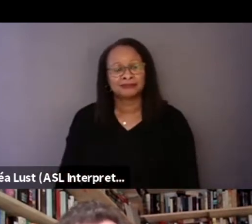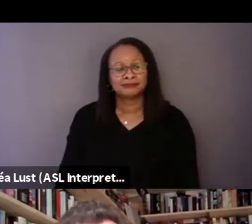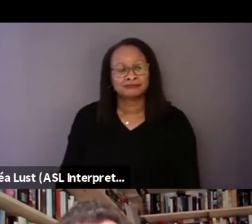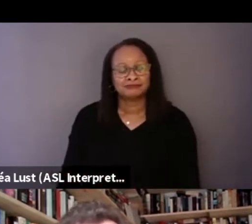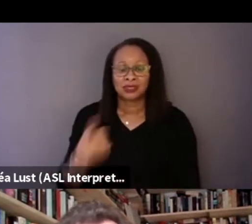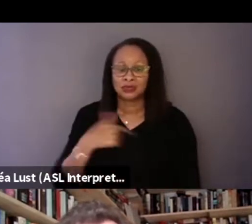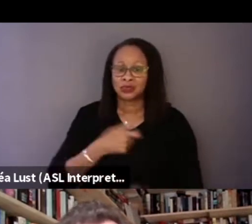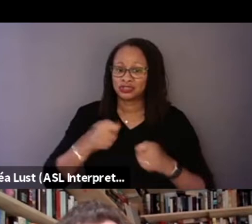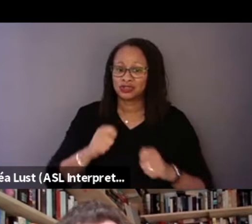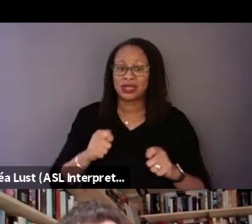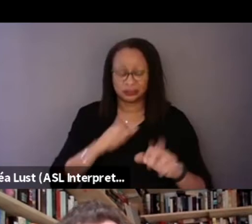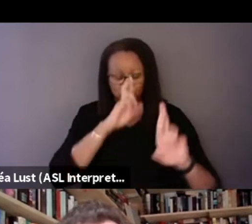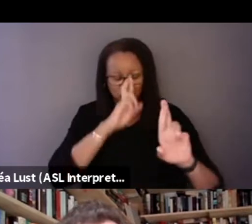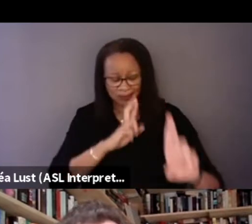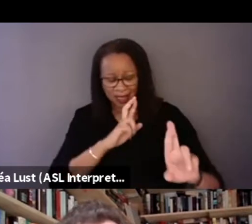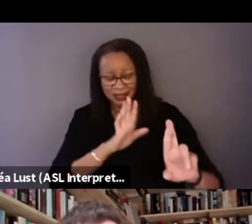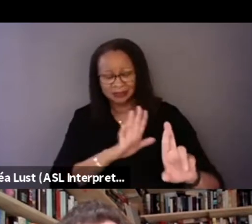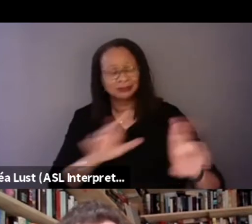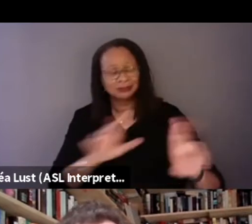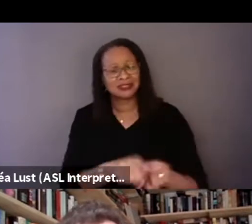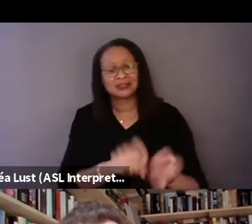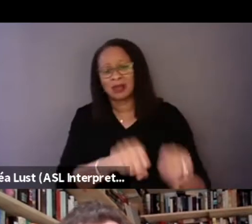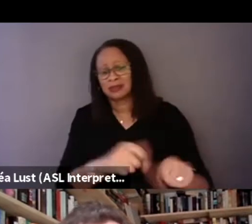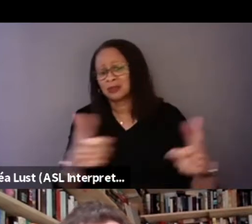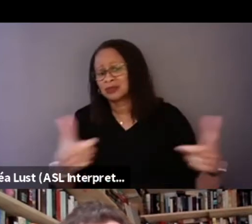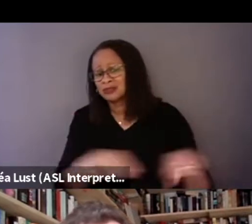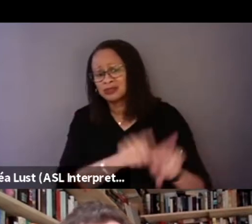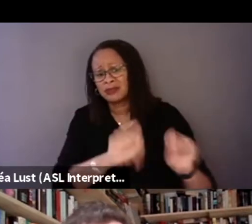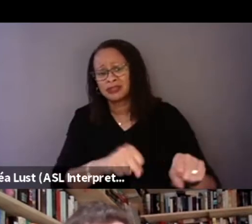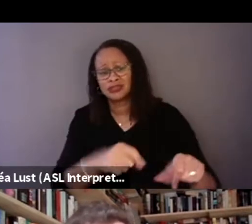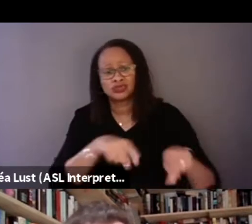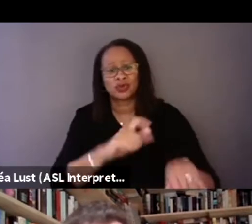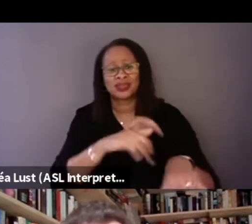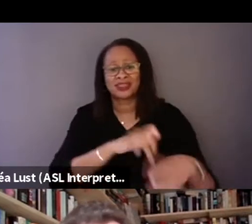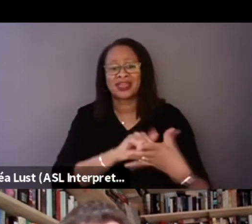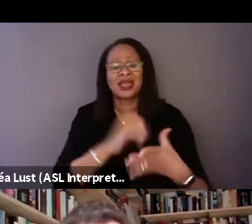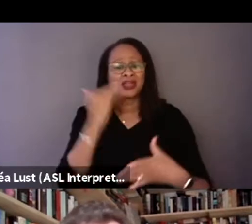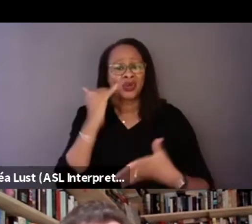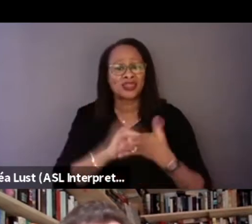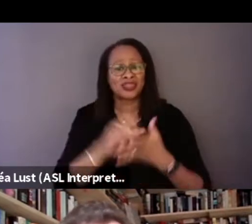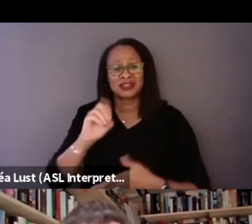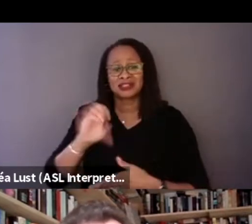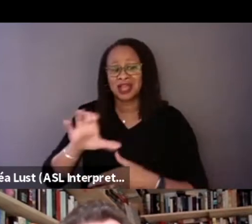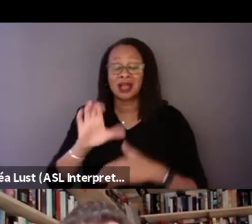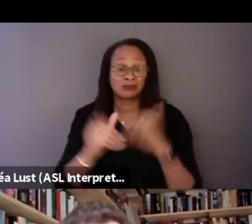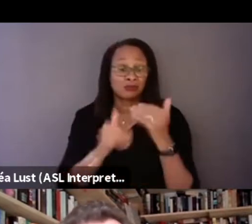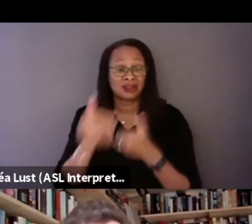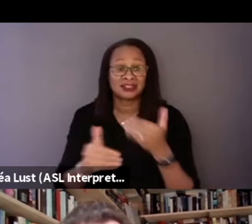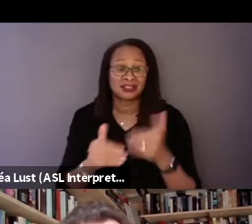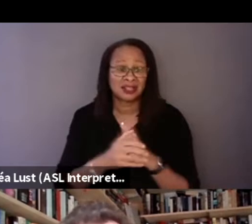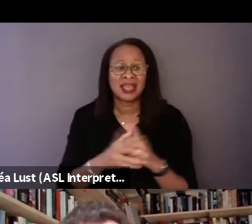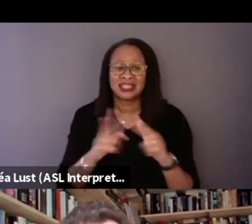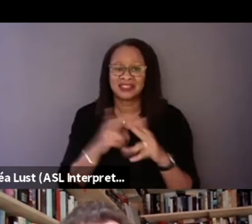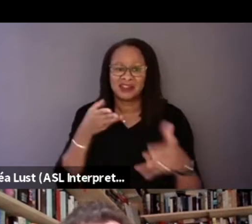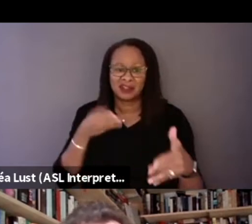And we just tried to be as respectful as possible during that knowing that the documentary filmmaking process is a pretty invasive one.